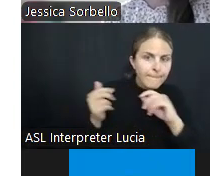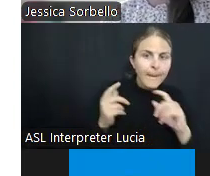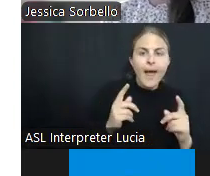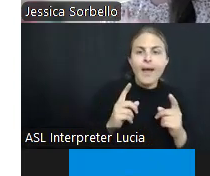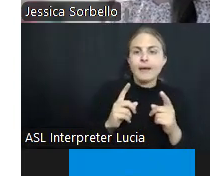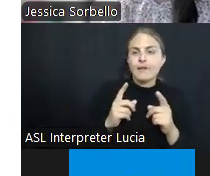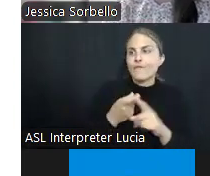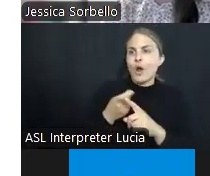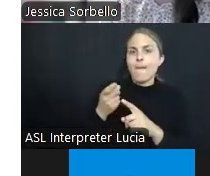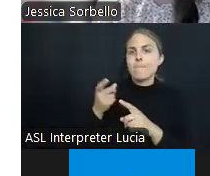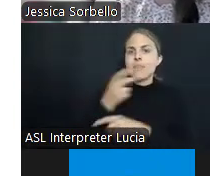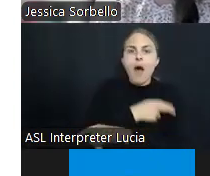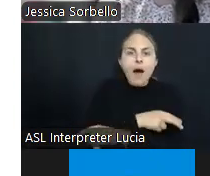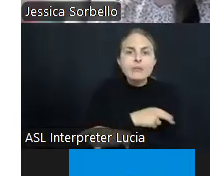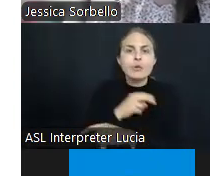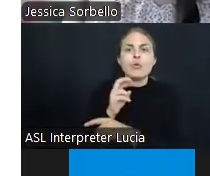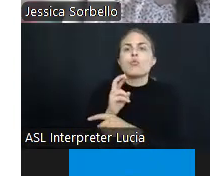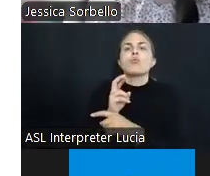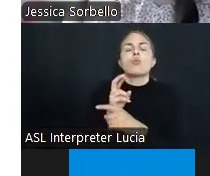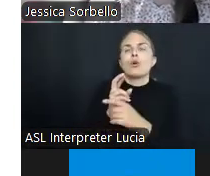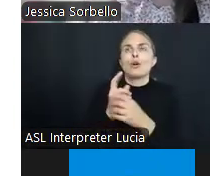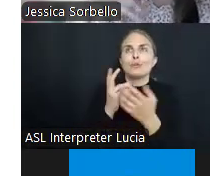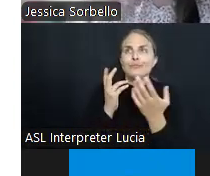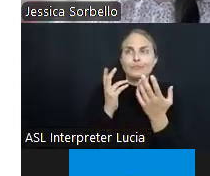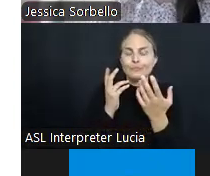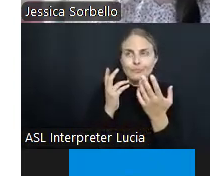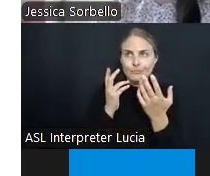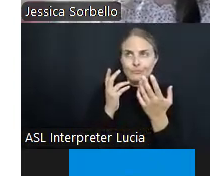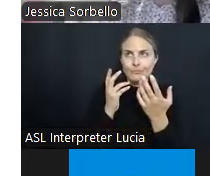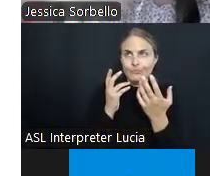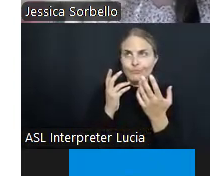prioritize that idea of health and safety. And, how